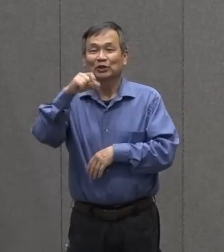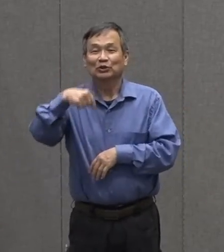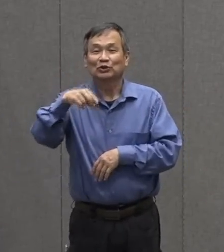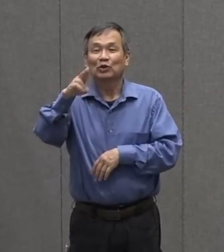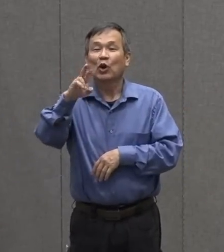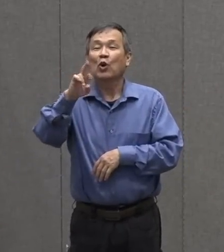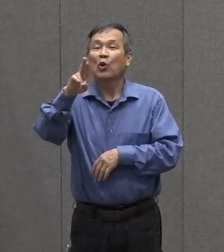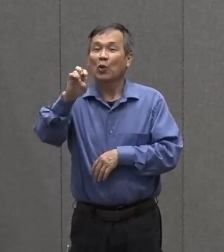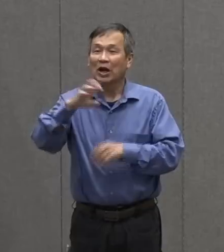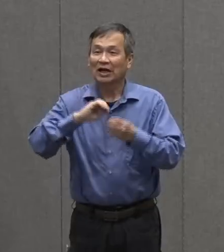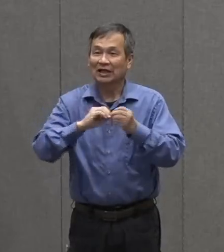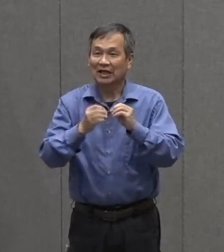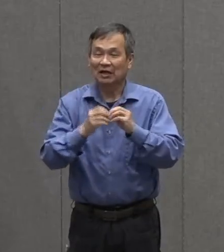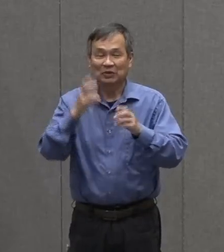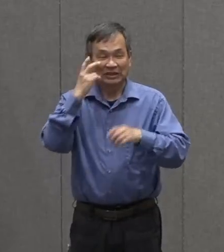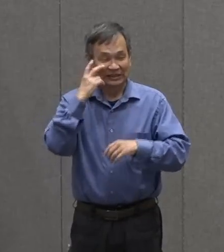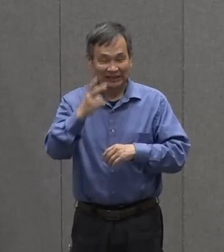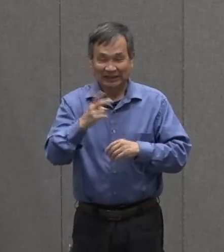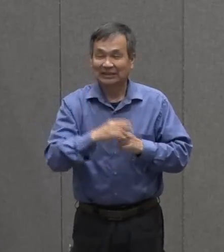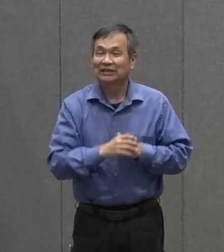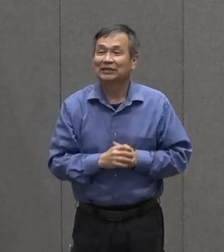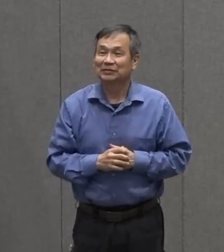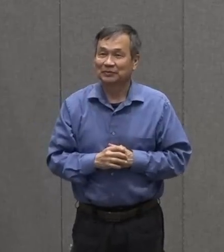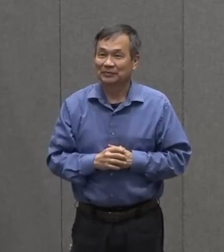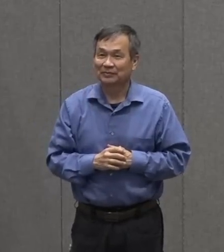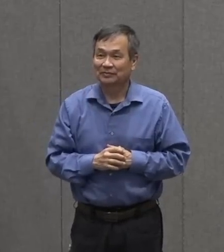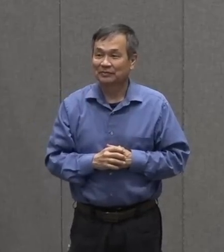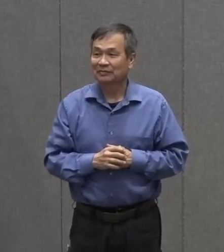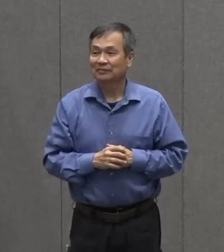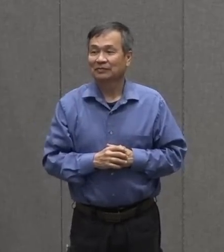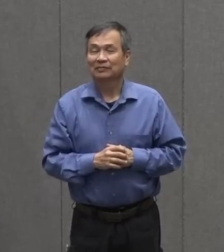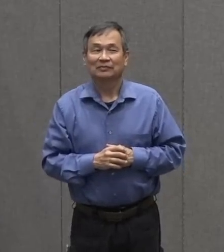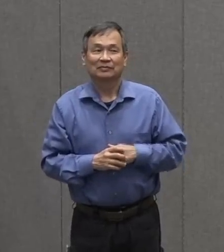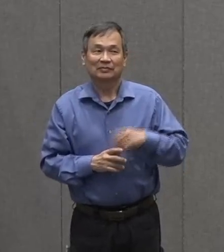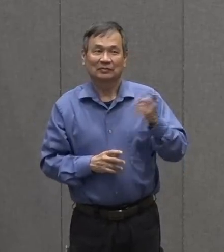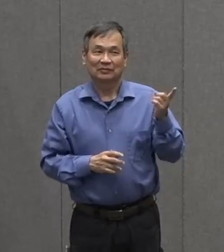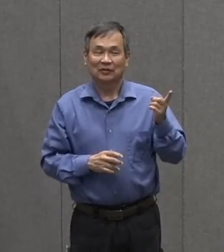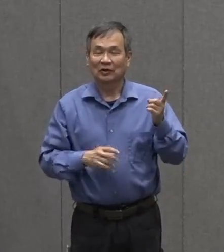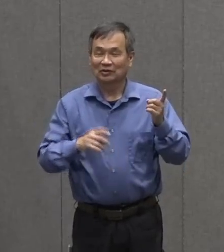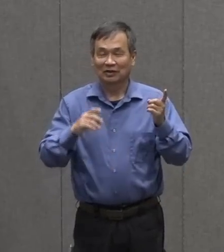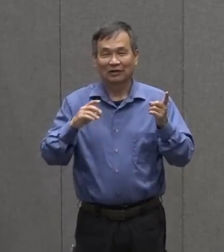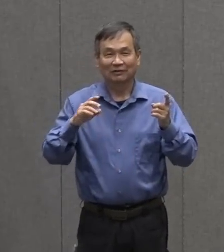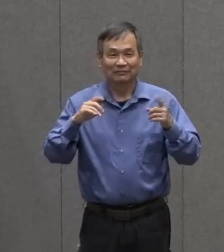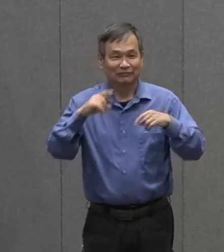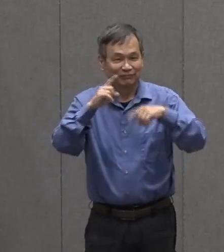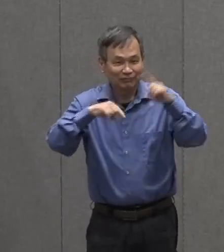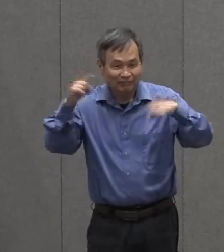So if we have these are all let me you know, this is just some random numbers with no title on it.